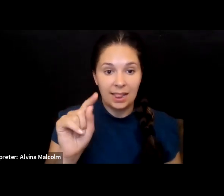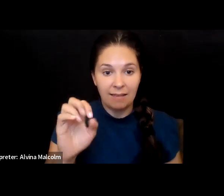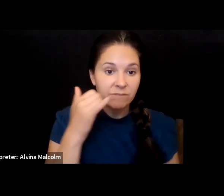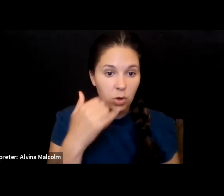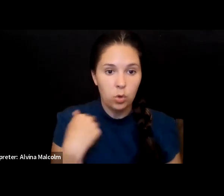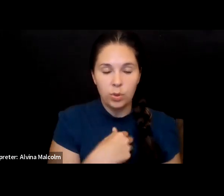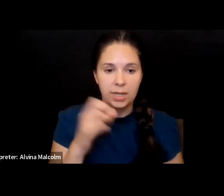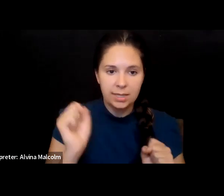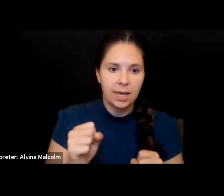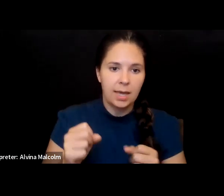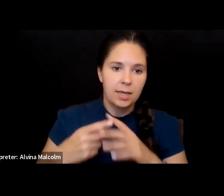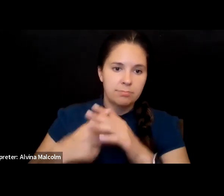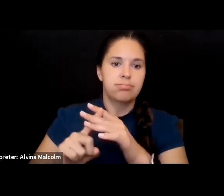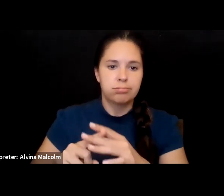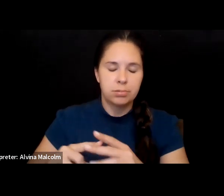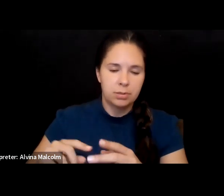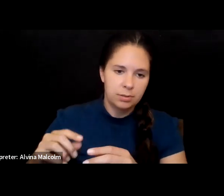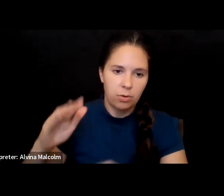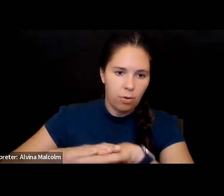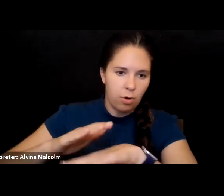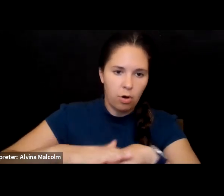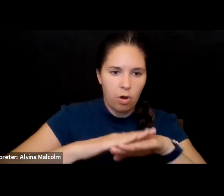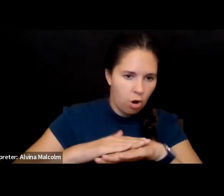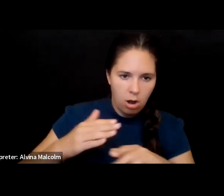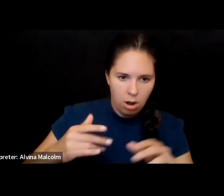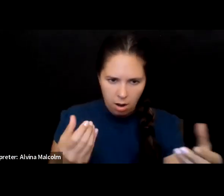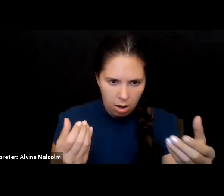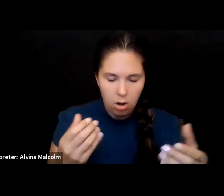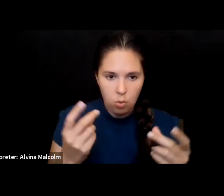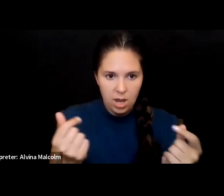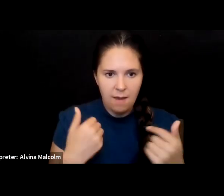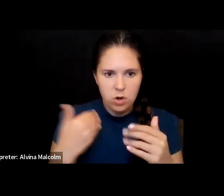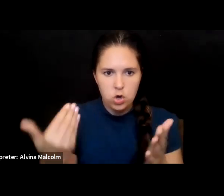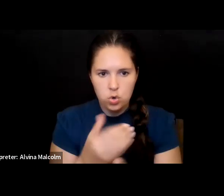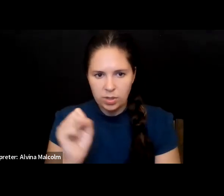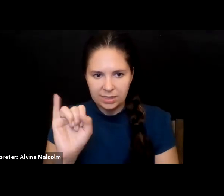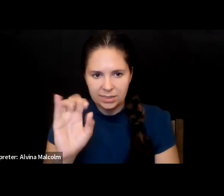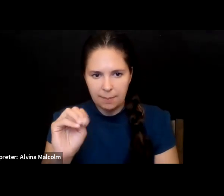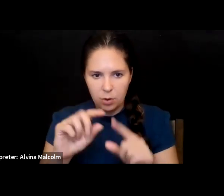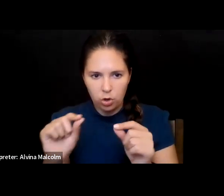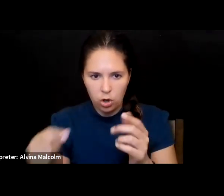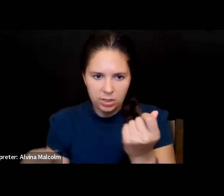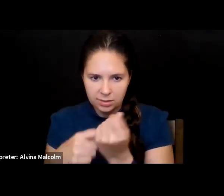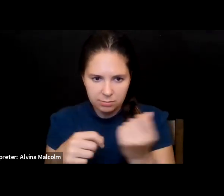communications that I created. We sent all the CIL Executive Directors their cell phone numbers. We have satellite